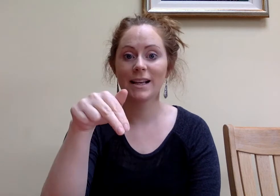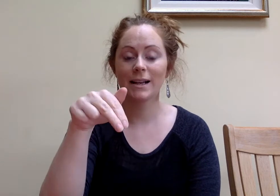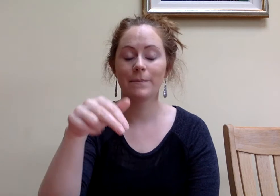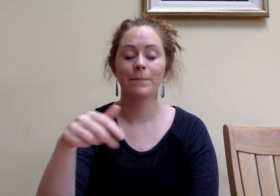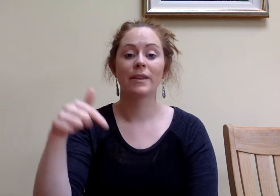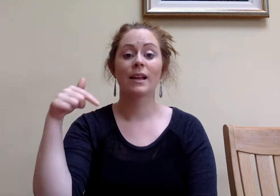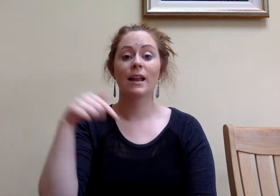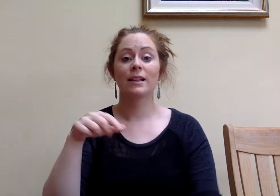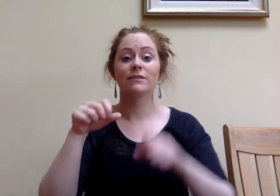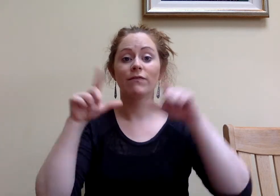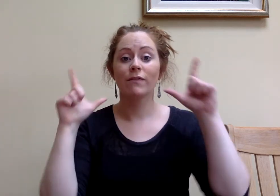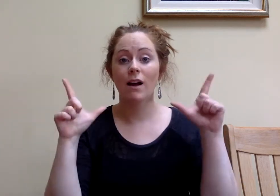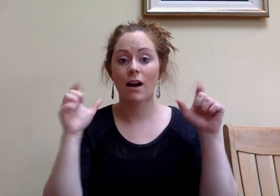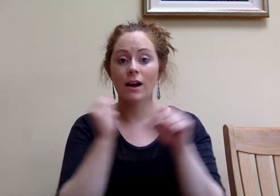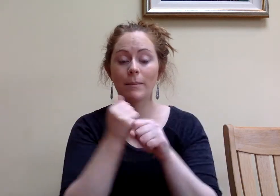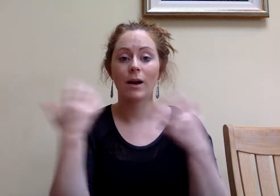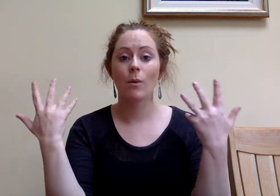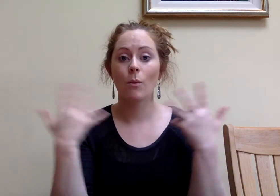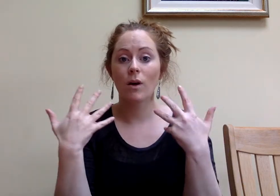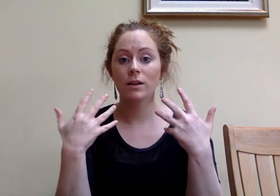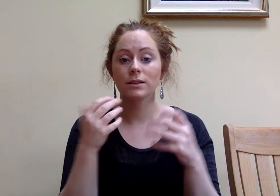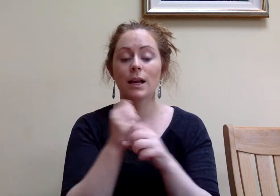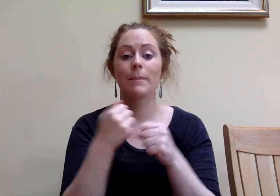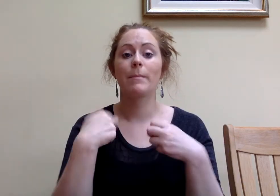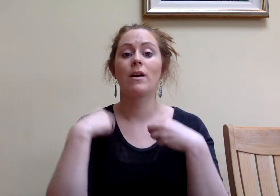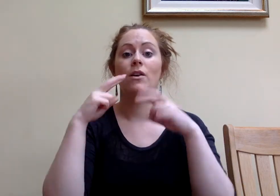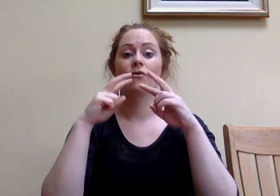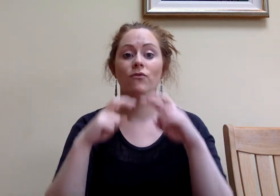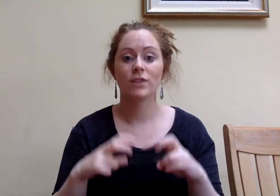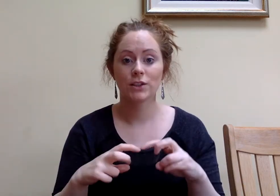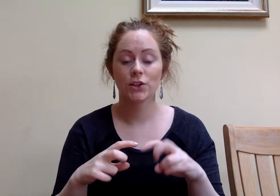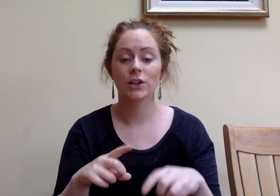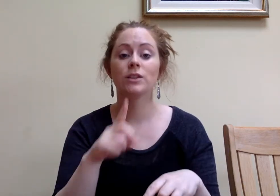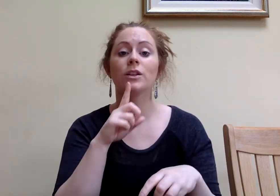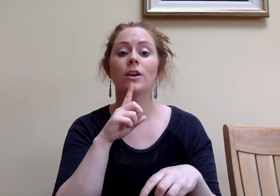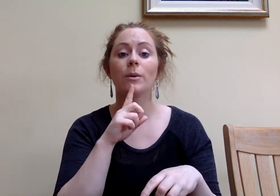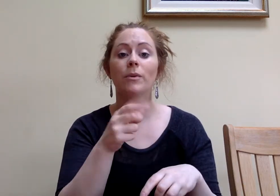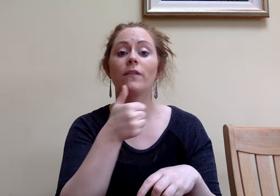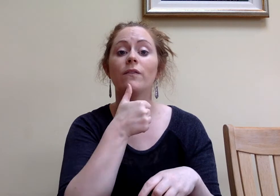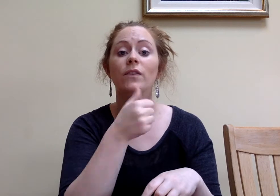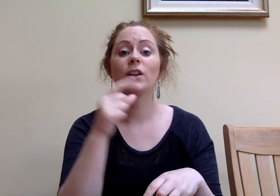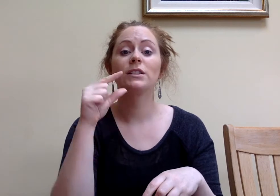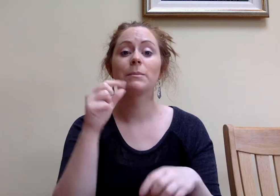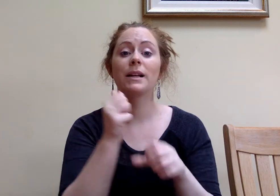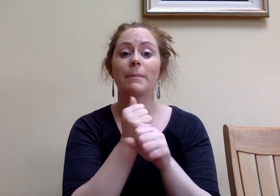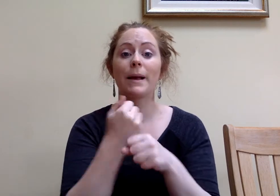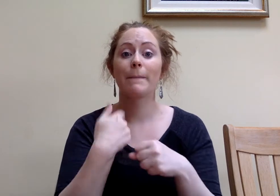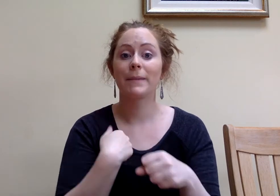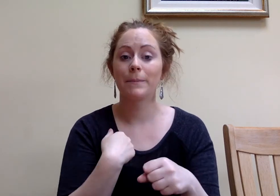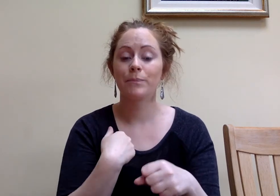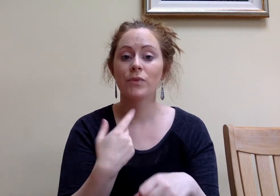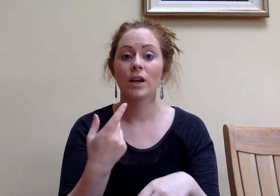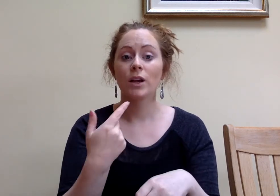This VLOG is about my research but first I wanted to introduce myself.